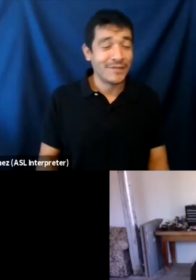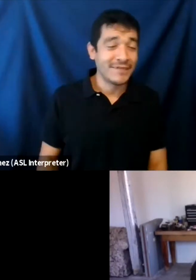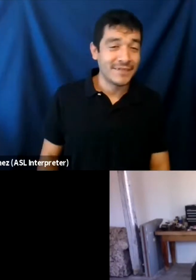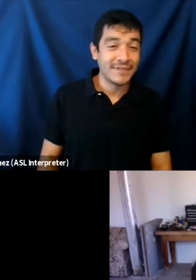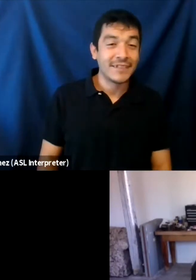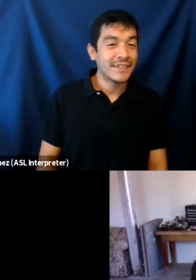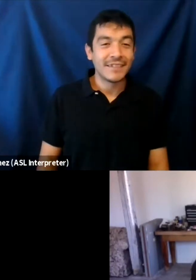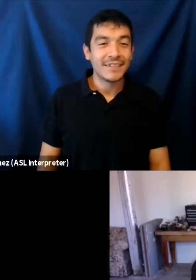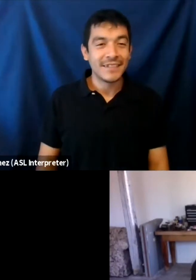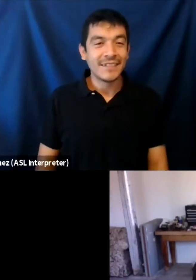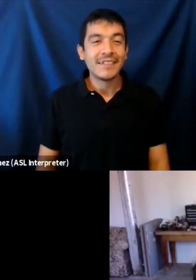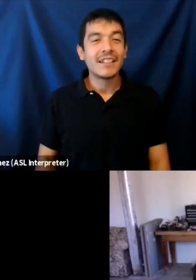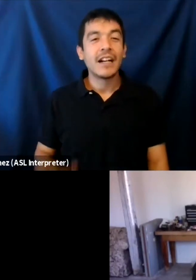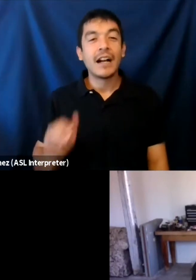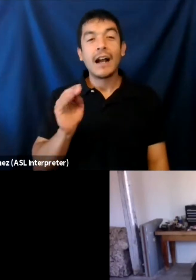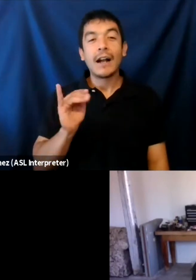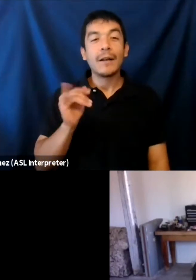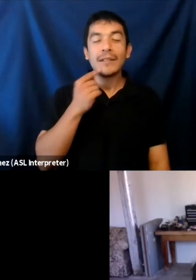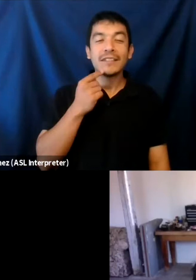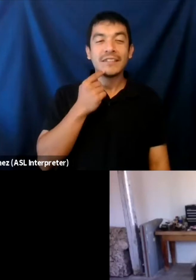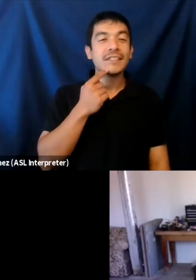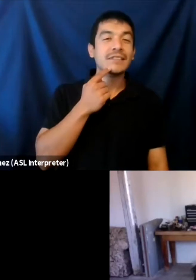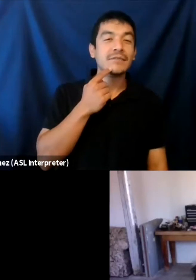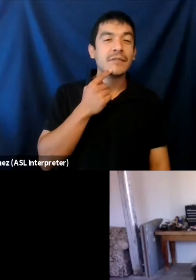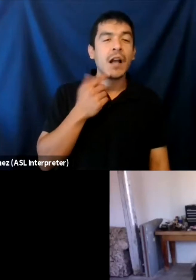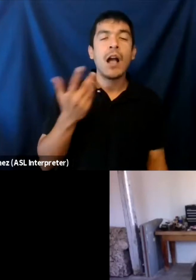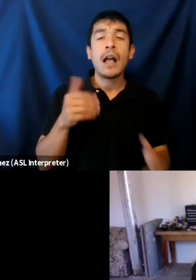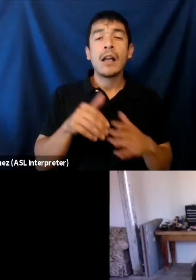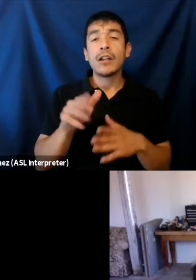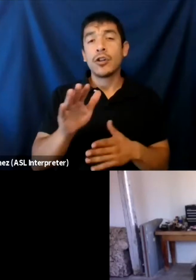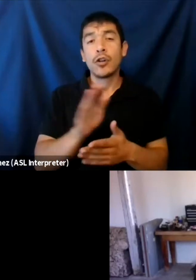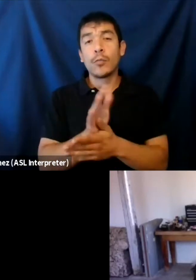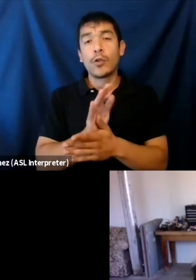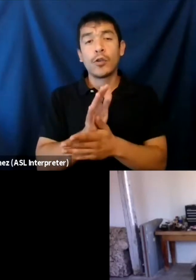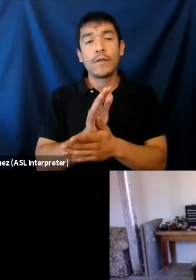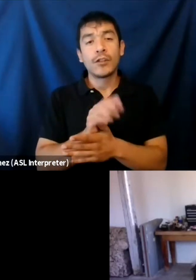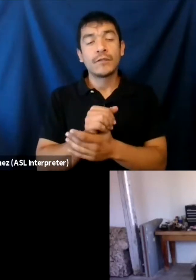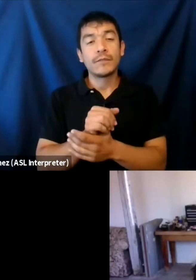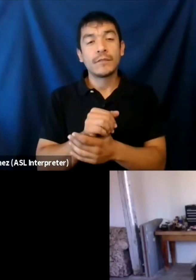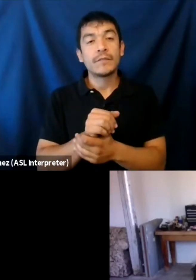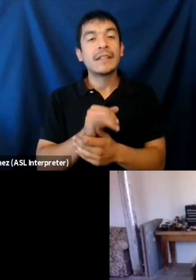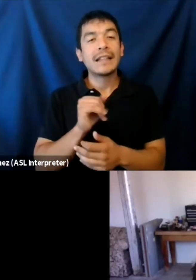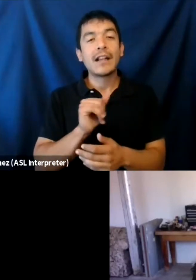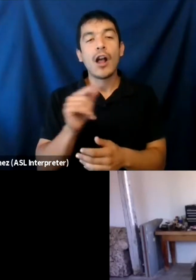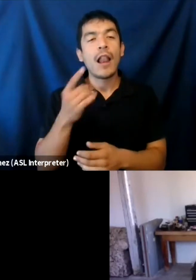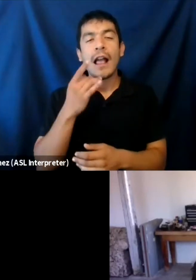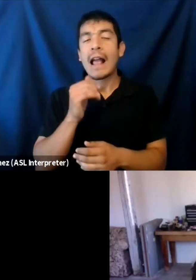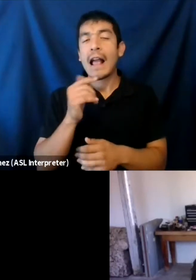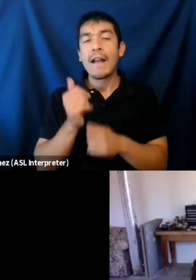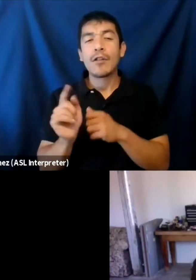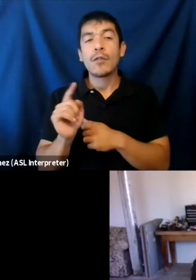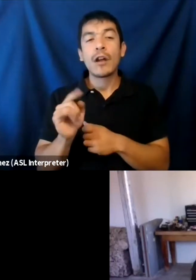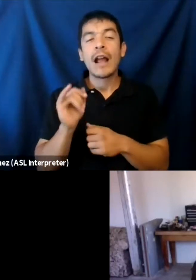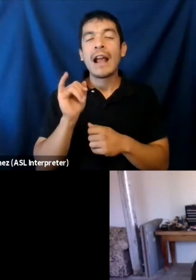Well, so then, what's here in this film and all at everywhere is kind of the layer that you kind of put your hooks into first.